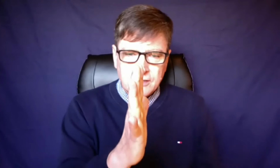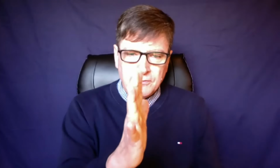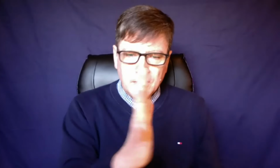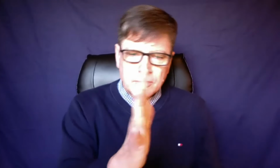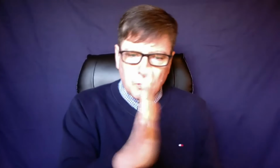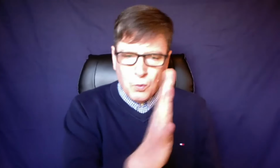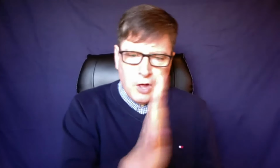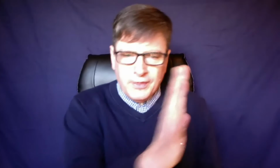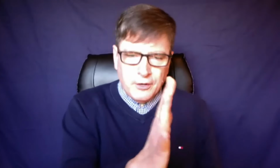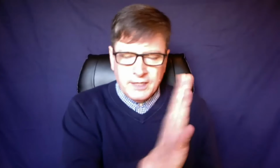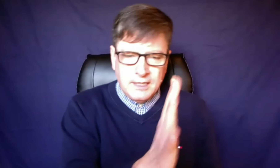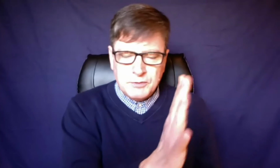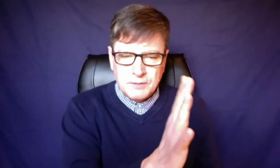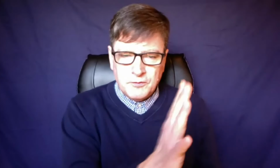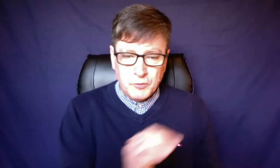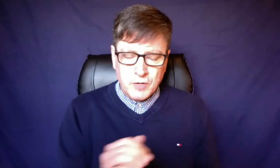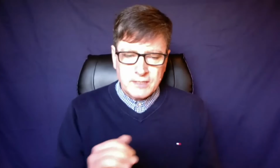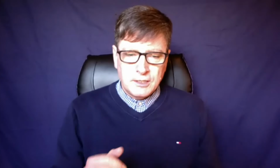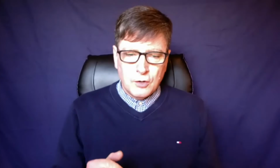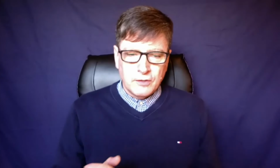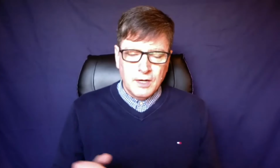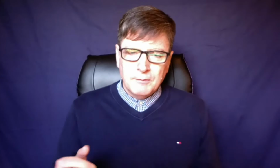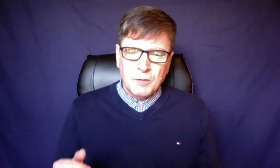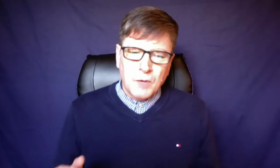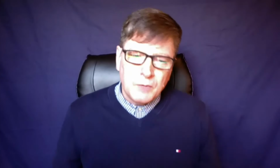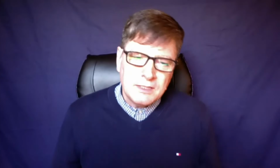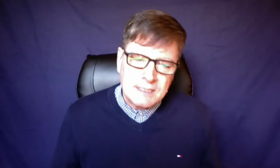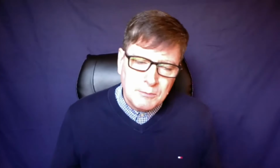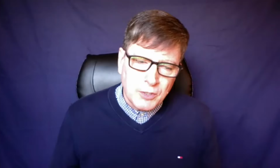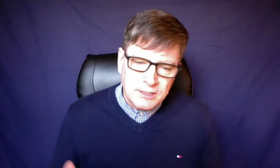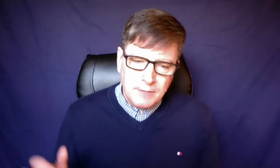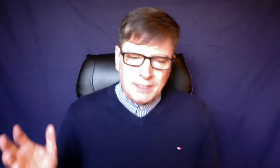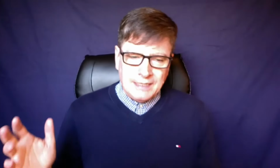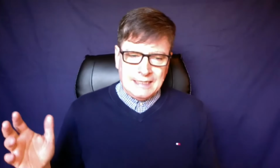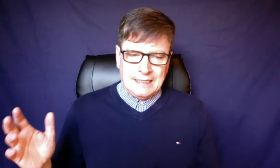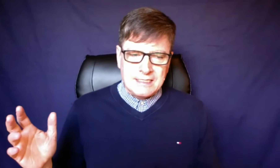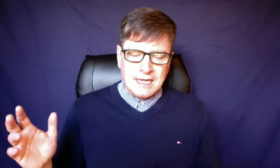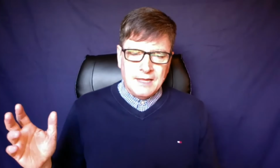like the child's hand just gets to midline and then there's a wall there